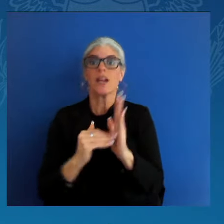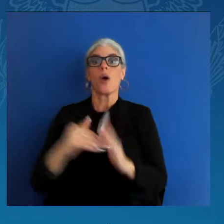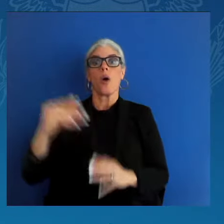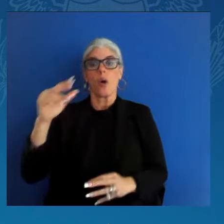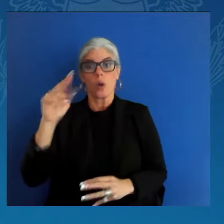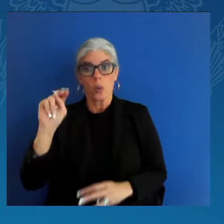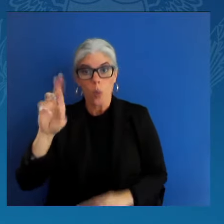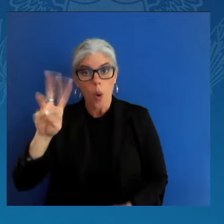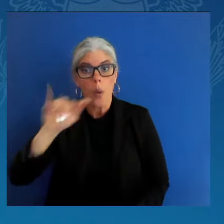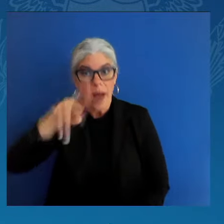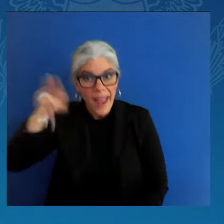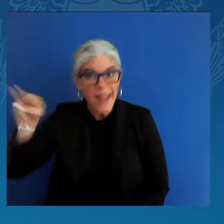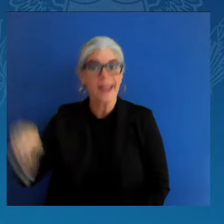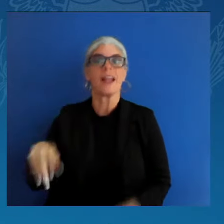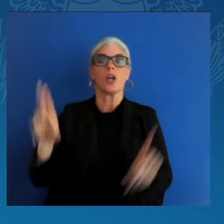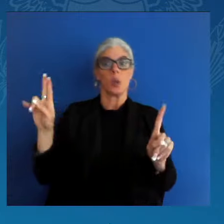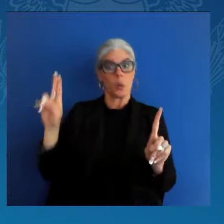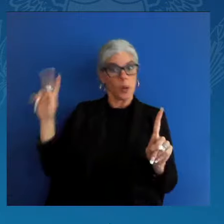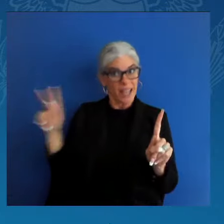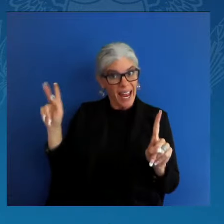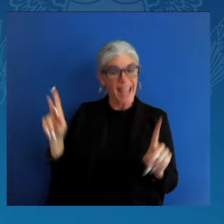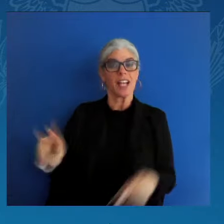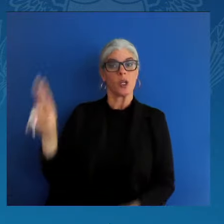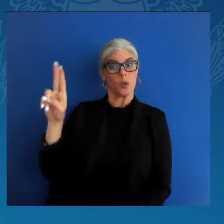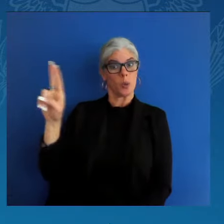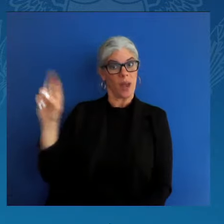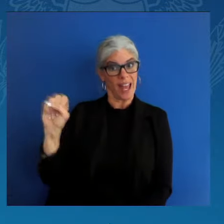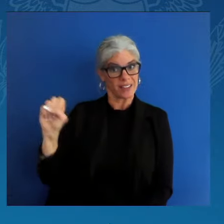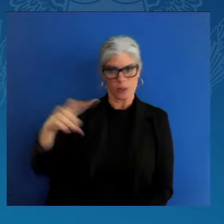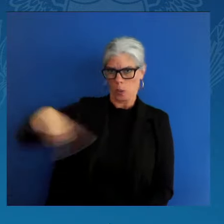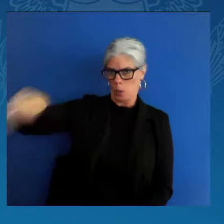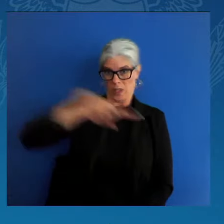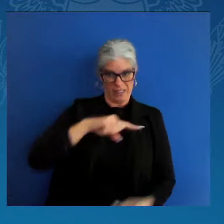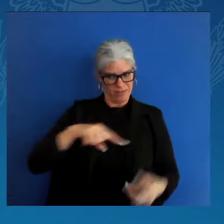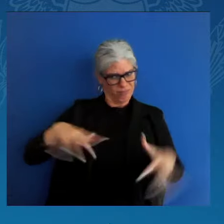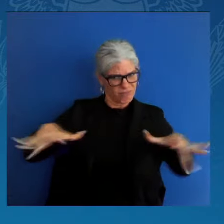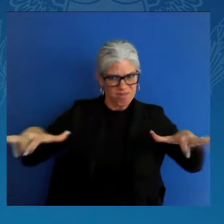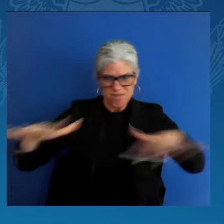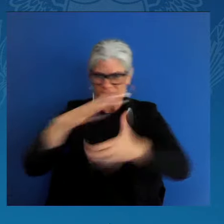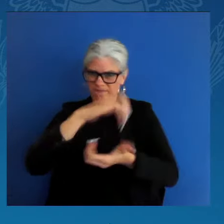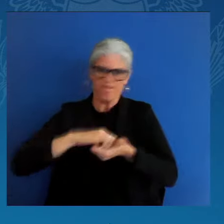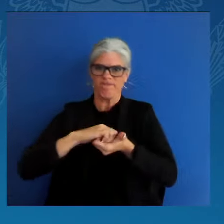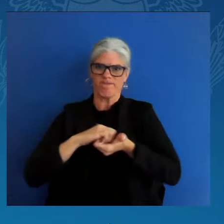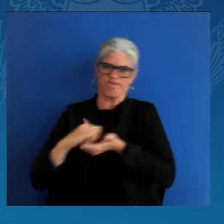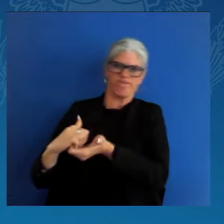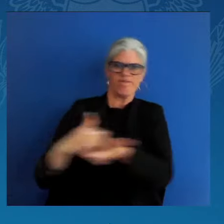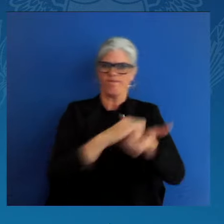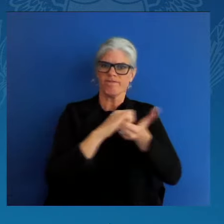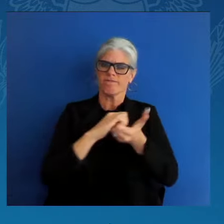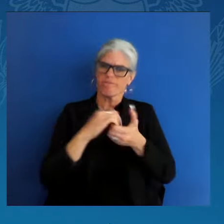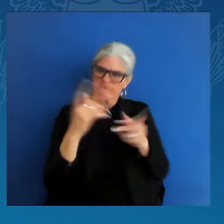Next is the Deep Space Advanced Radar Capability, part of our office initiative with Australia and the UK.